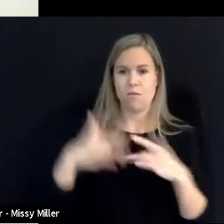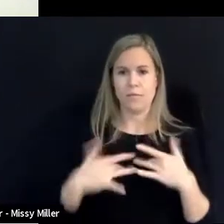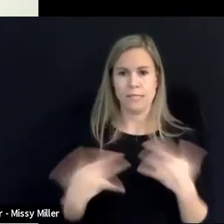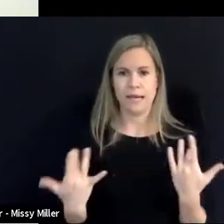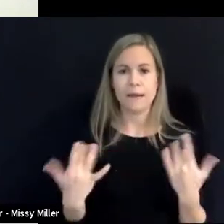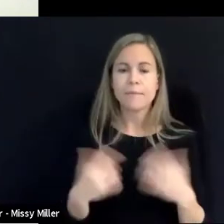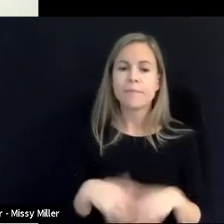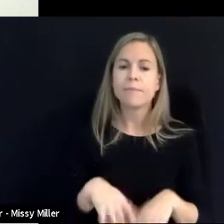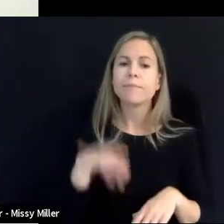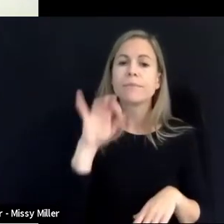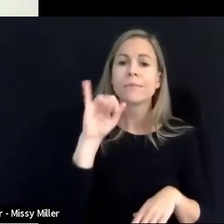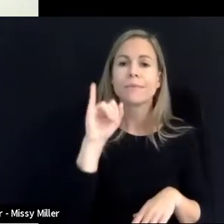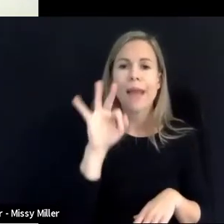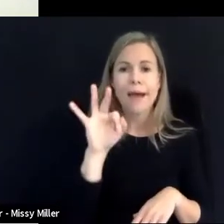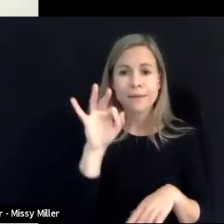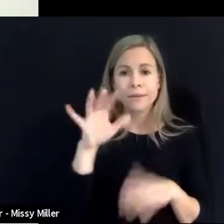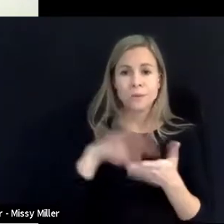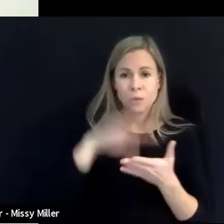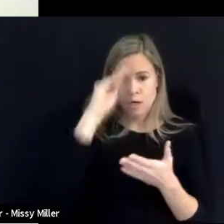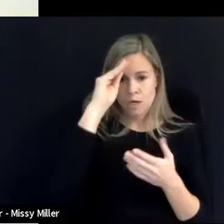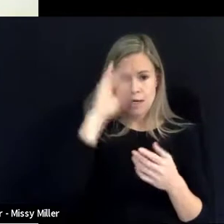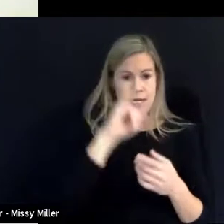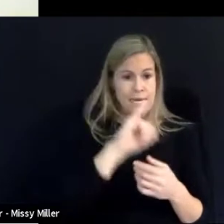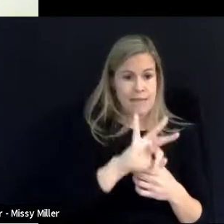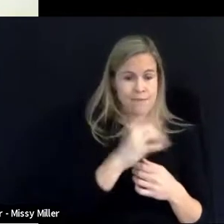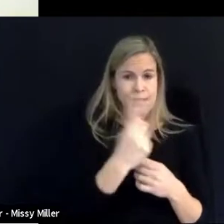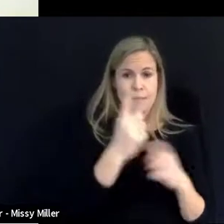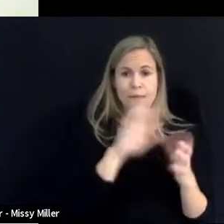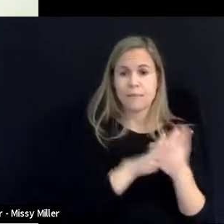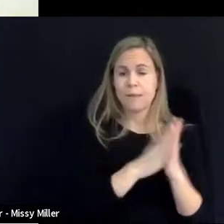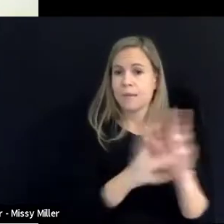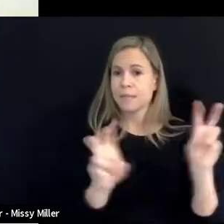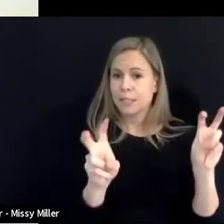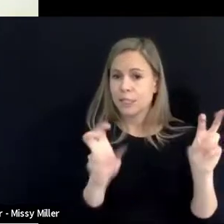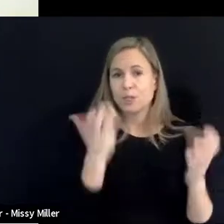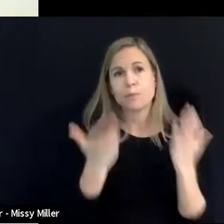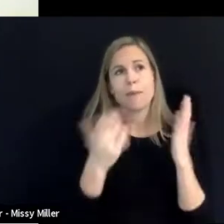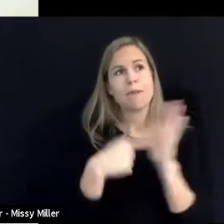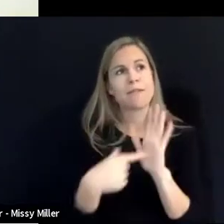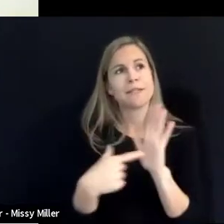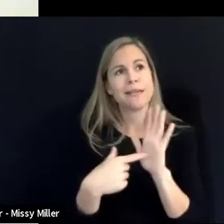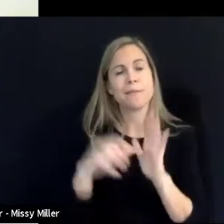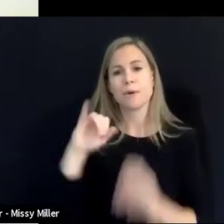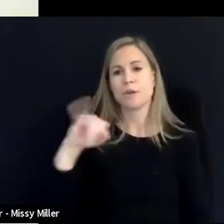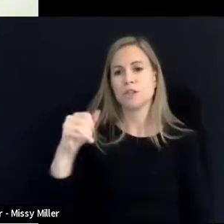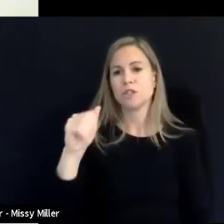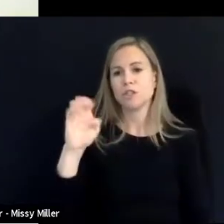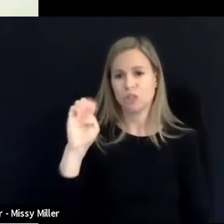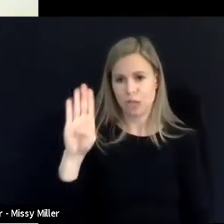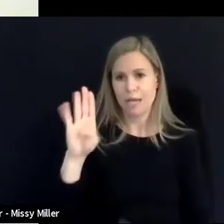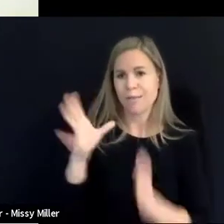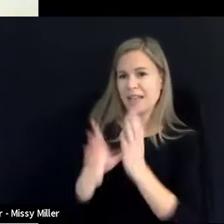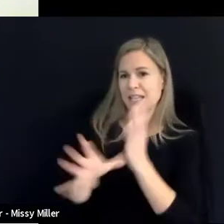if you're going to make an issue of something, like, for example, Jacob smeared feces that we're gonna wash